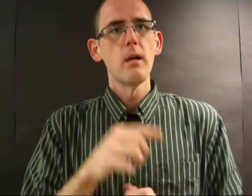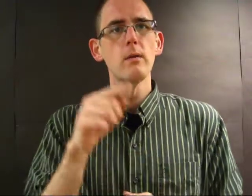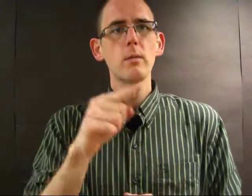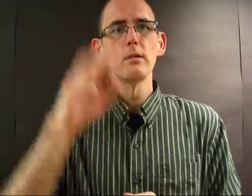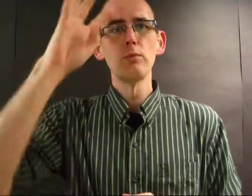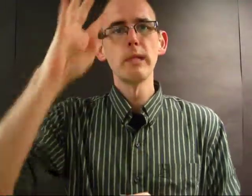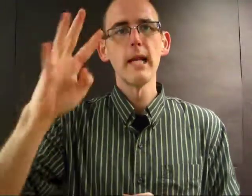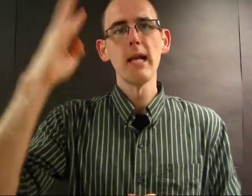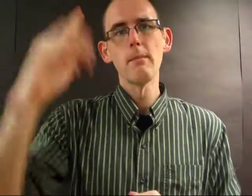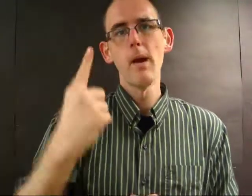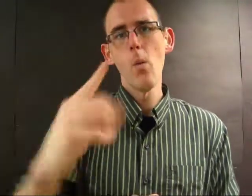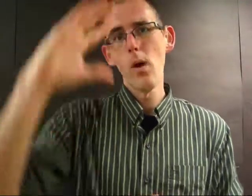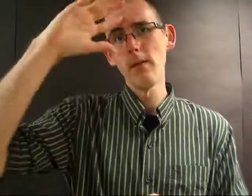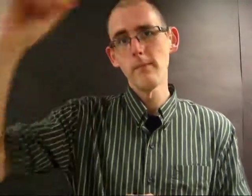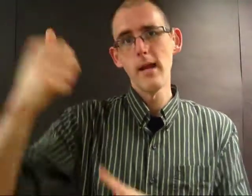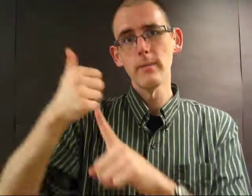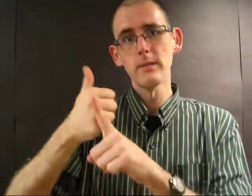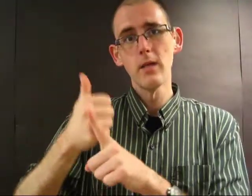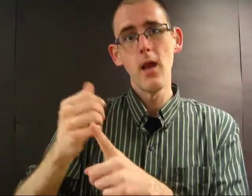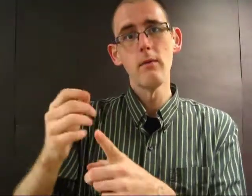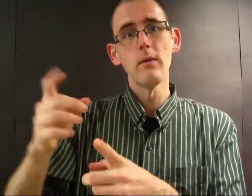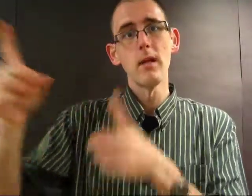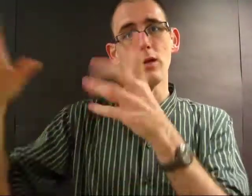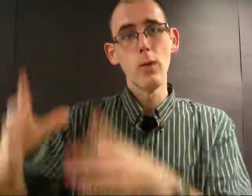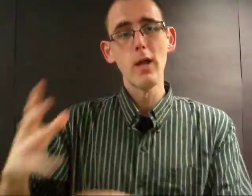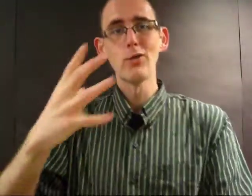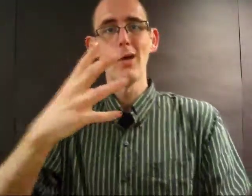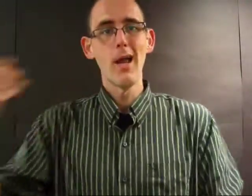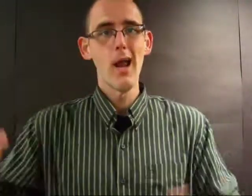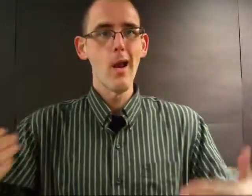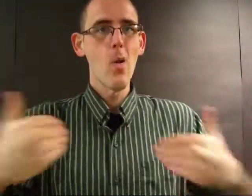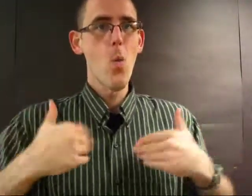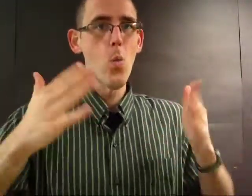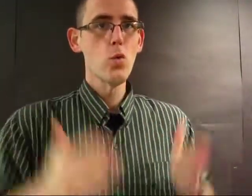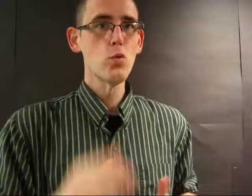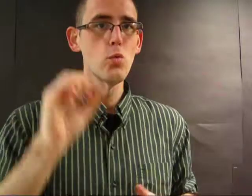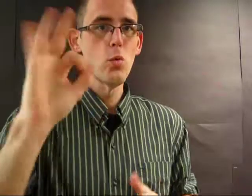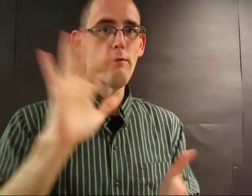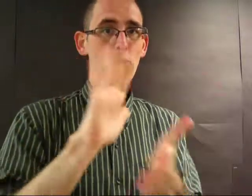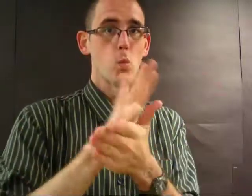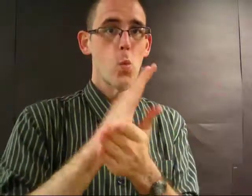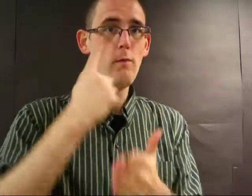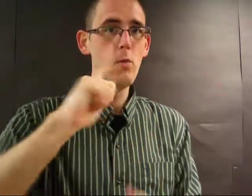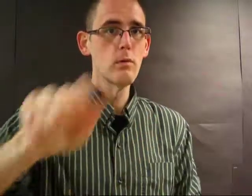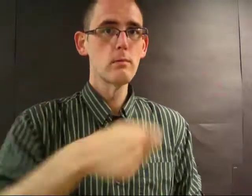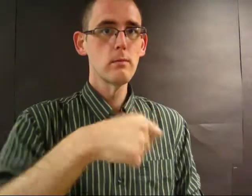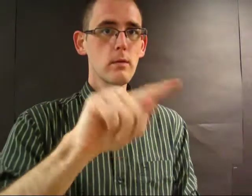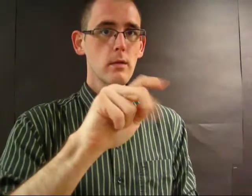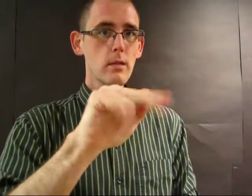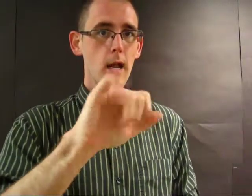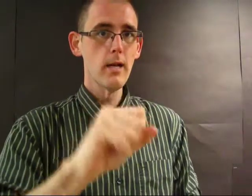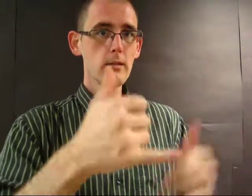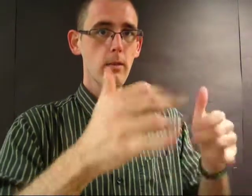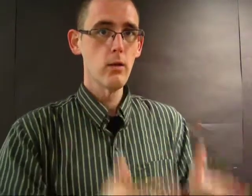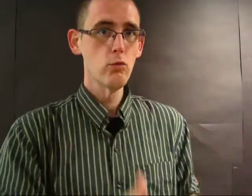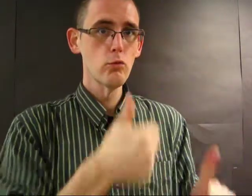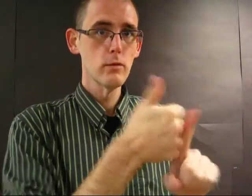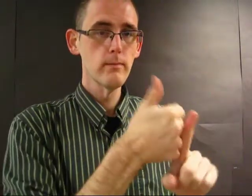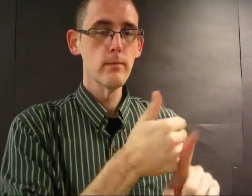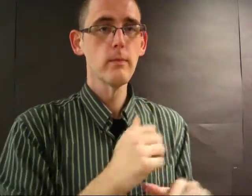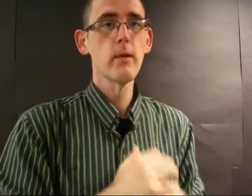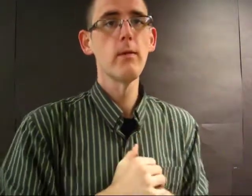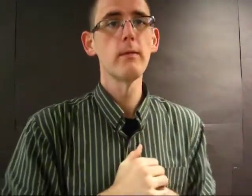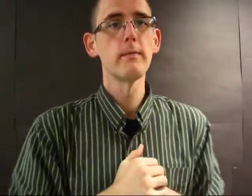It was created by a film director who also ran a tennis academy.